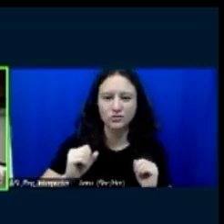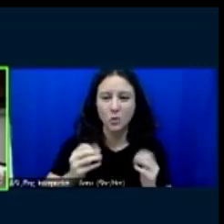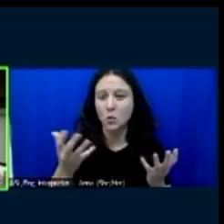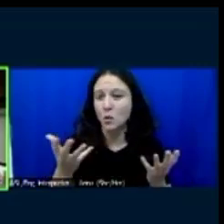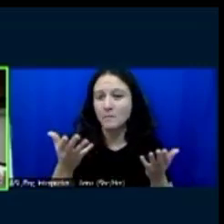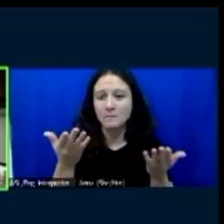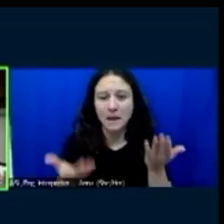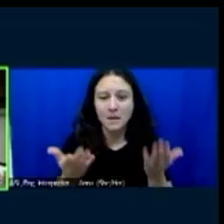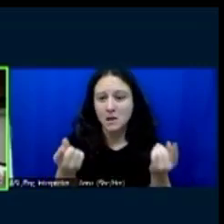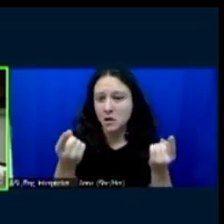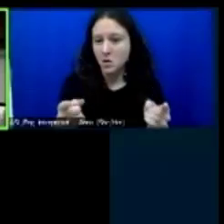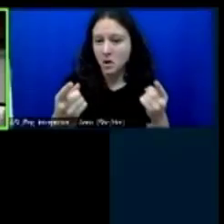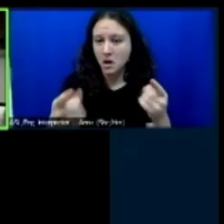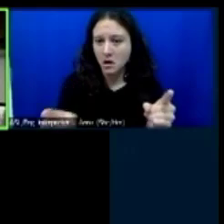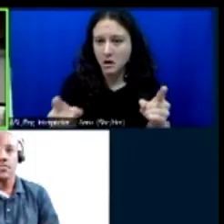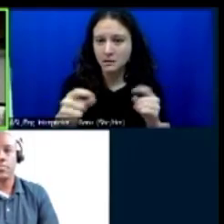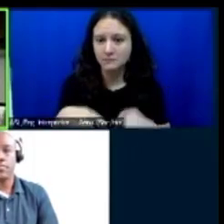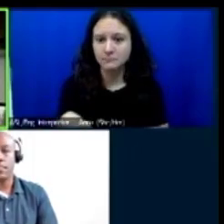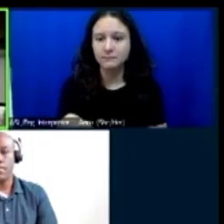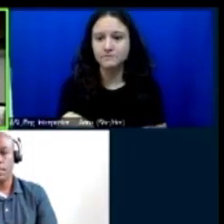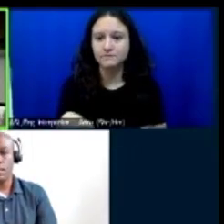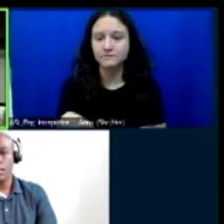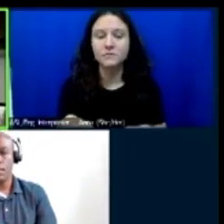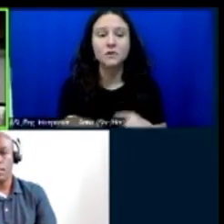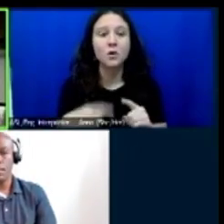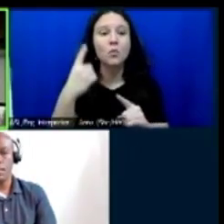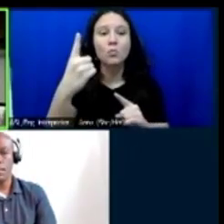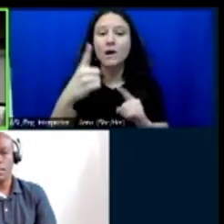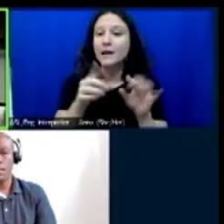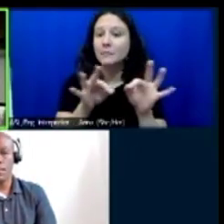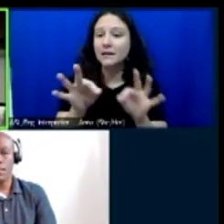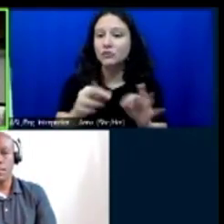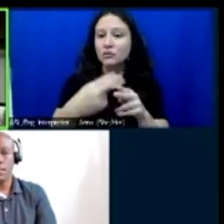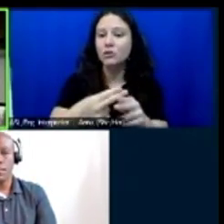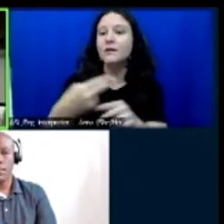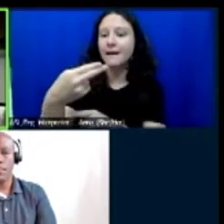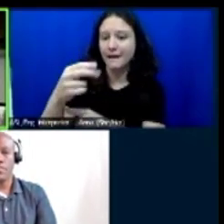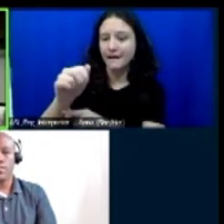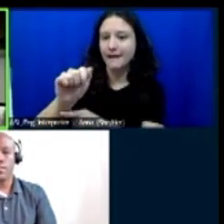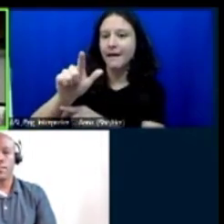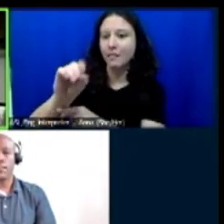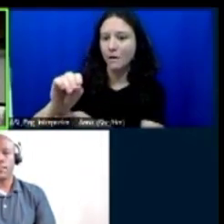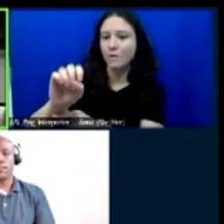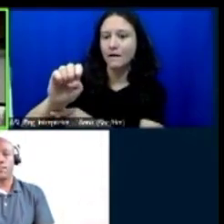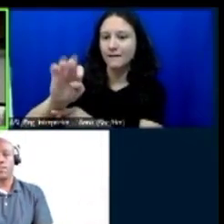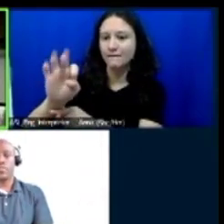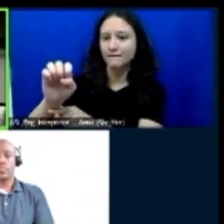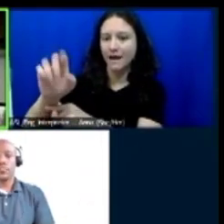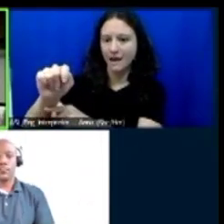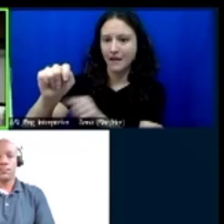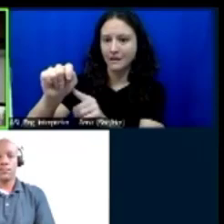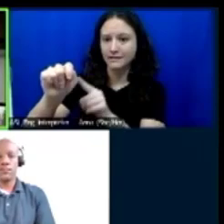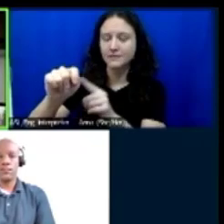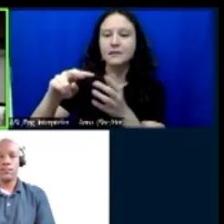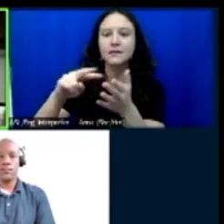So, one explanation is halo effect. So, by halo effects, I mean a situation in which the glow of a big name